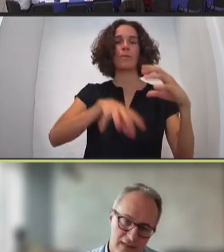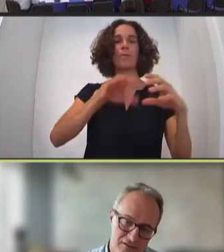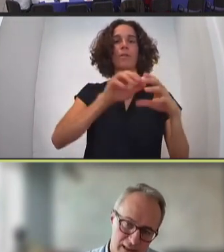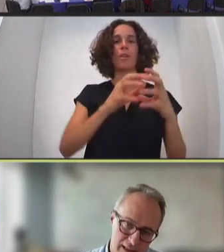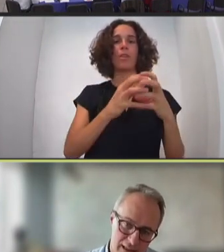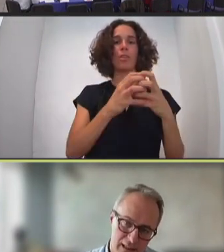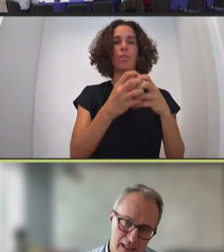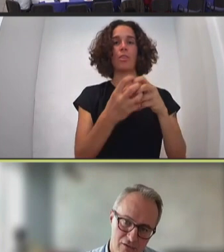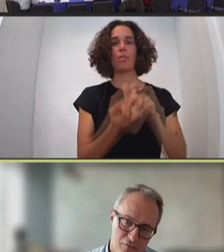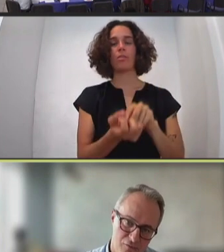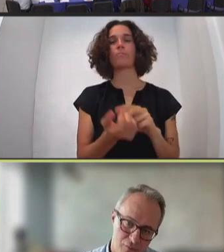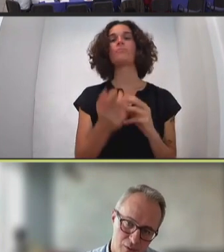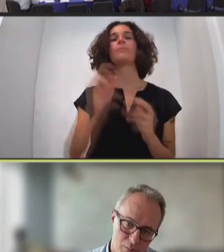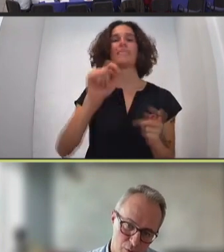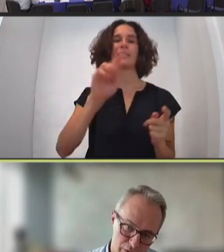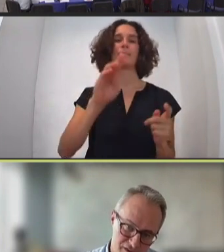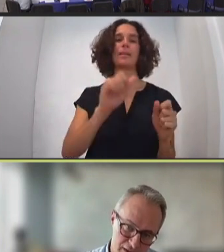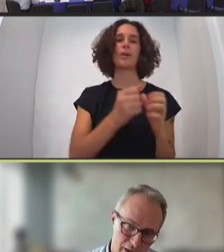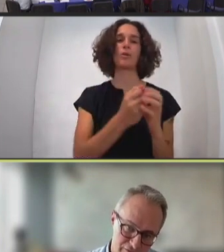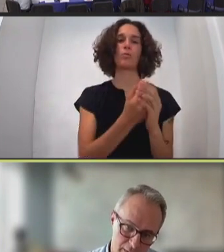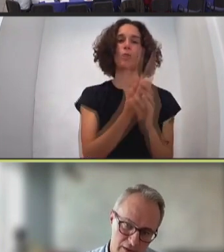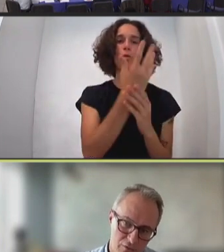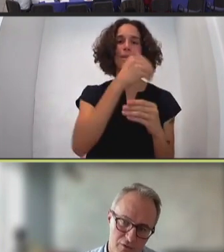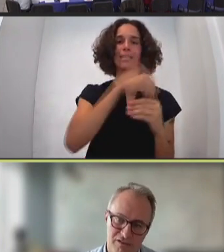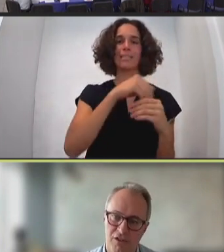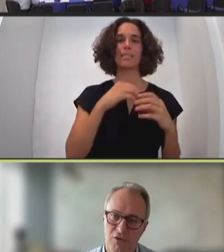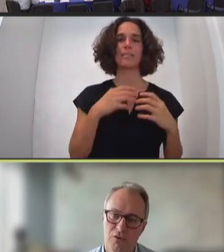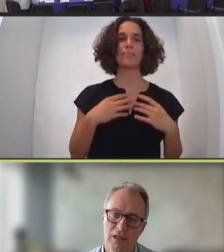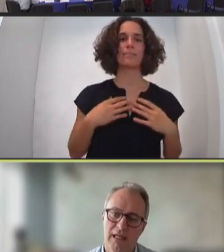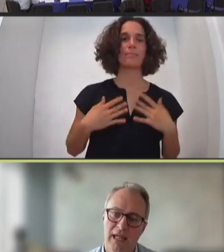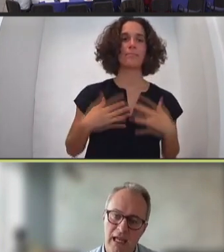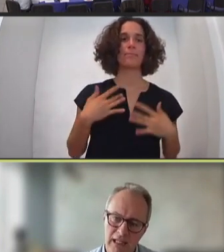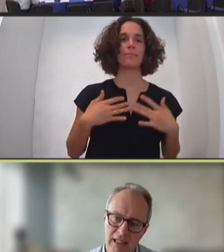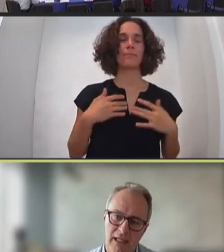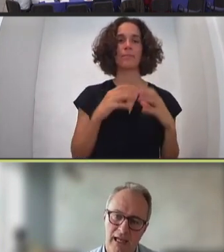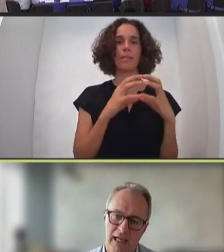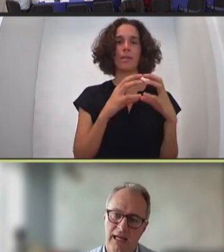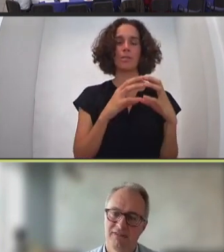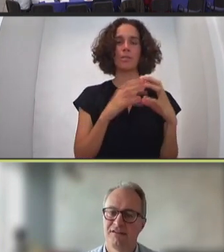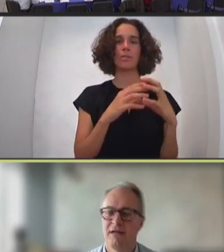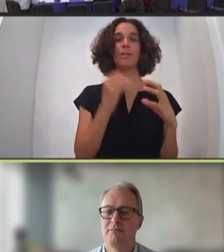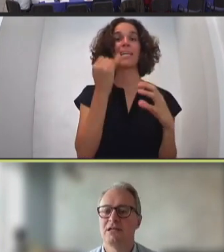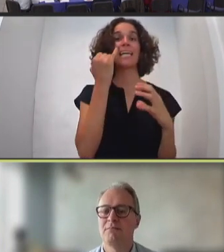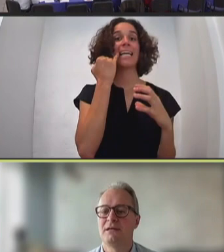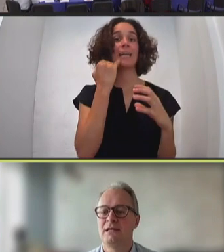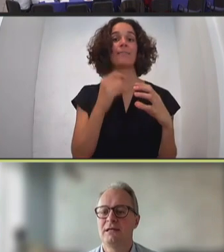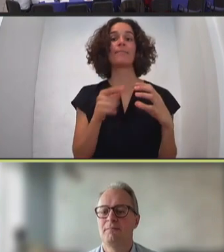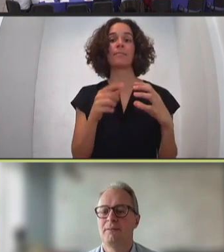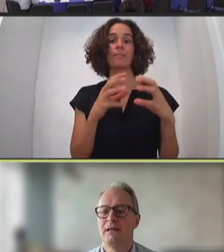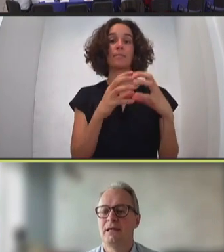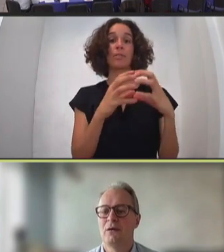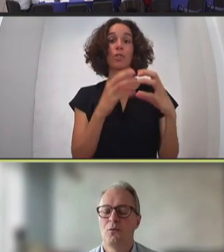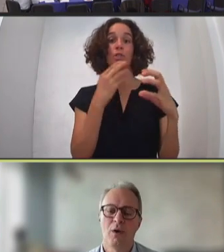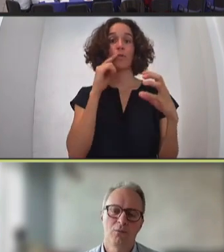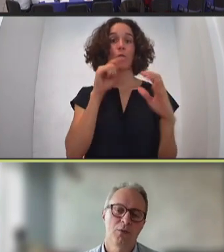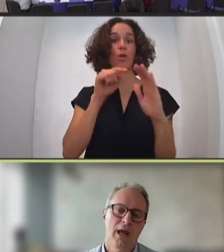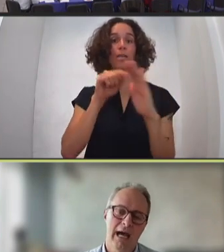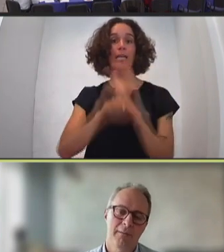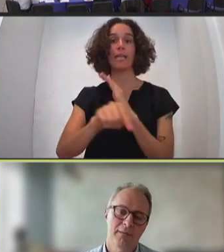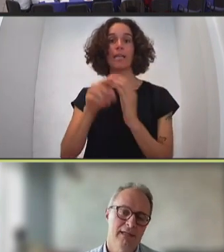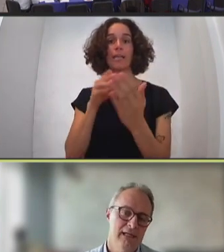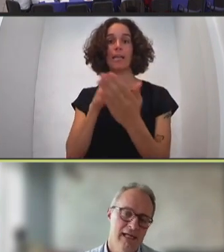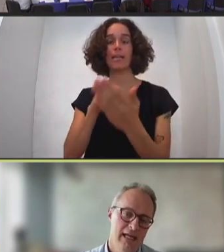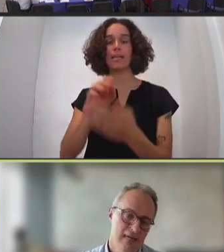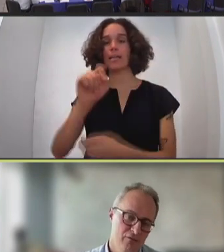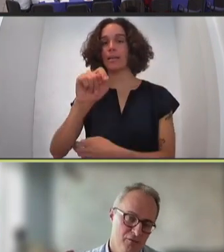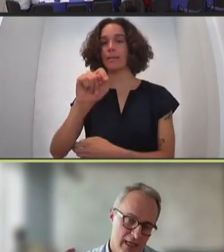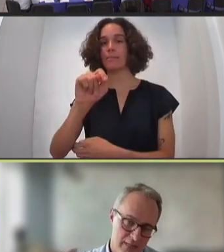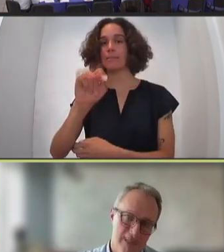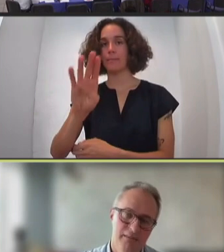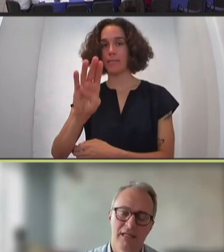is that if monocyte drive macrophages are good in killing against Mtb, what would happen if Mtb